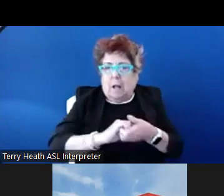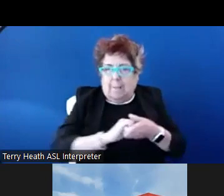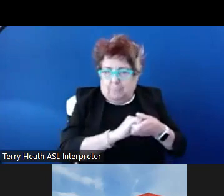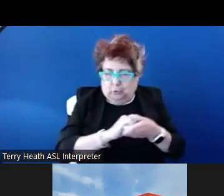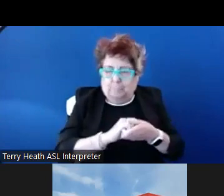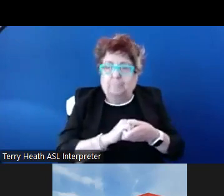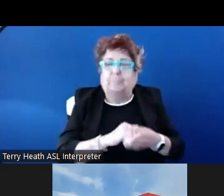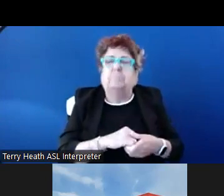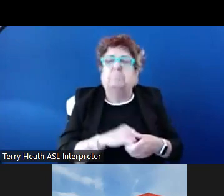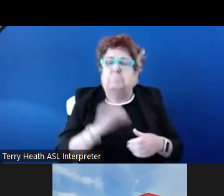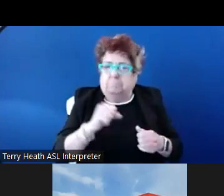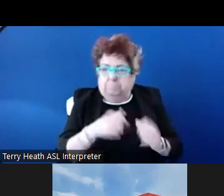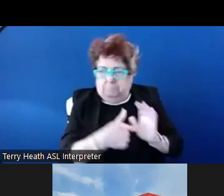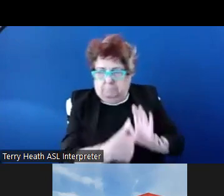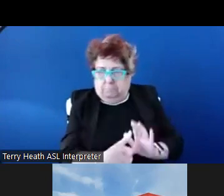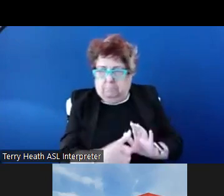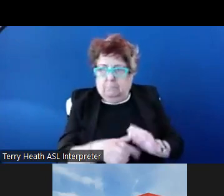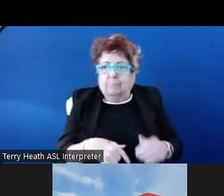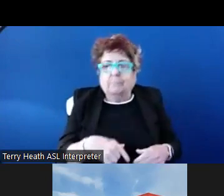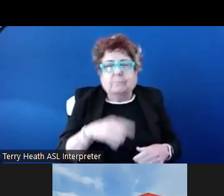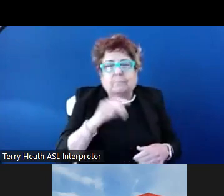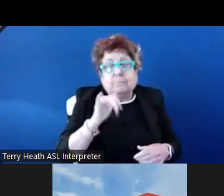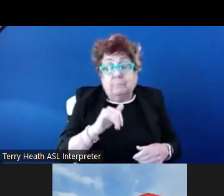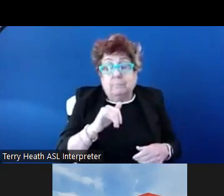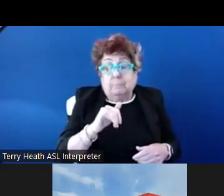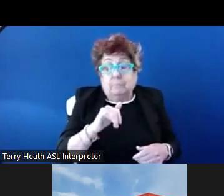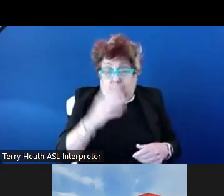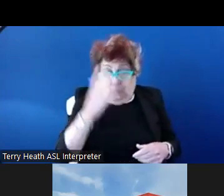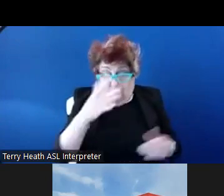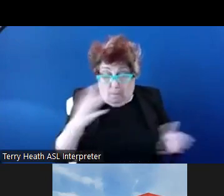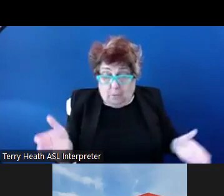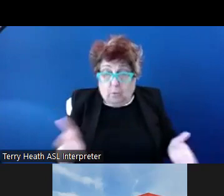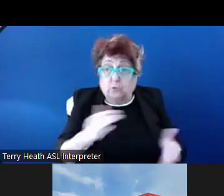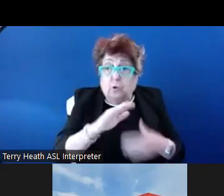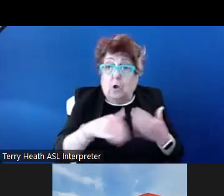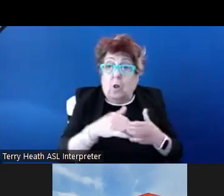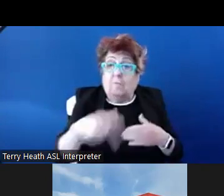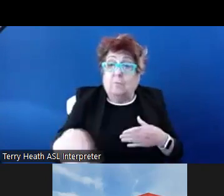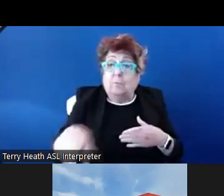us to today and why I'm encouraging all of you to put together your best proposal.